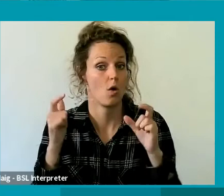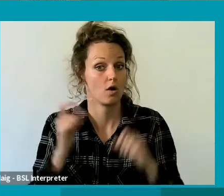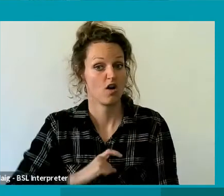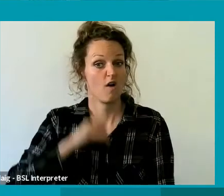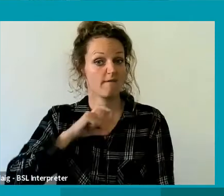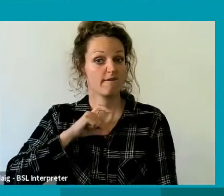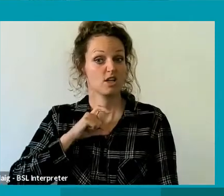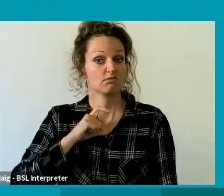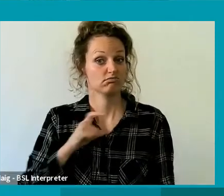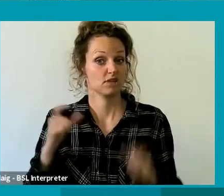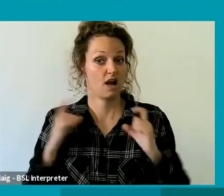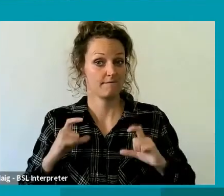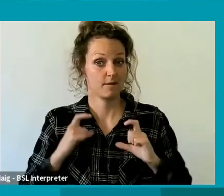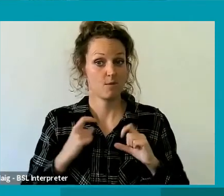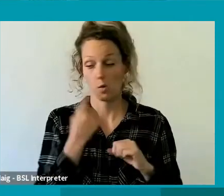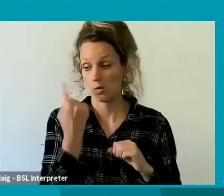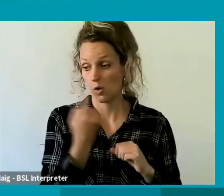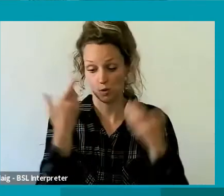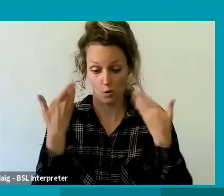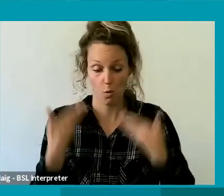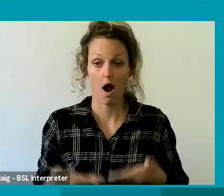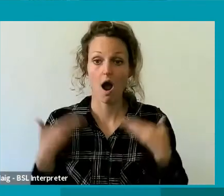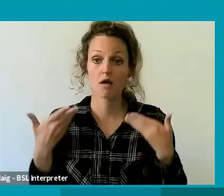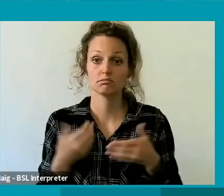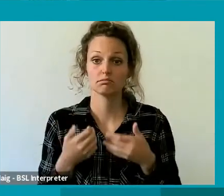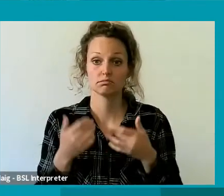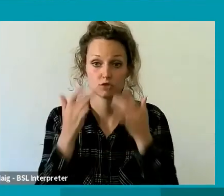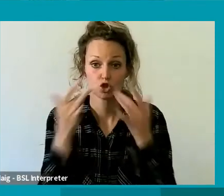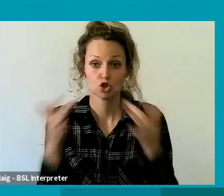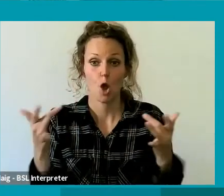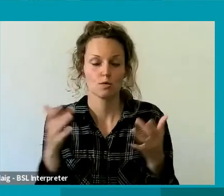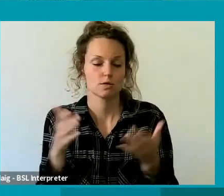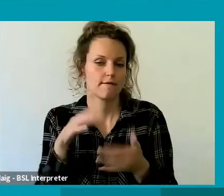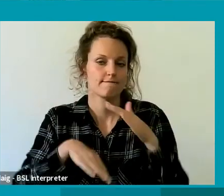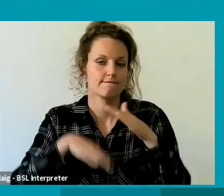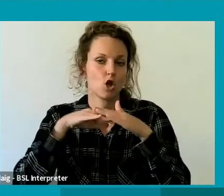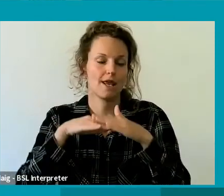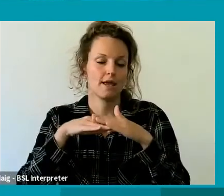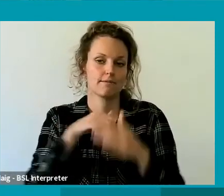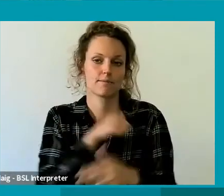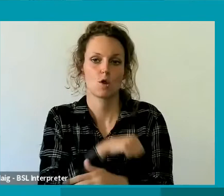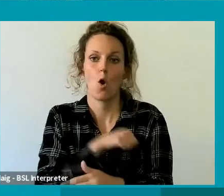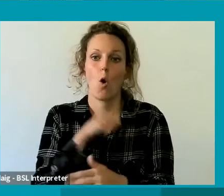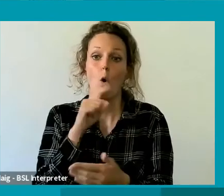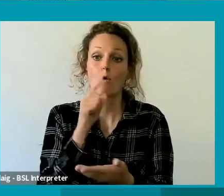So it shows that authentic that you're being fully authentic, not that you're not. If you don't, right?